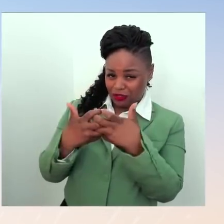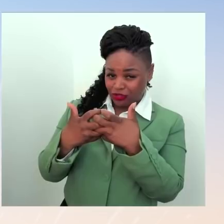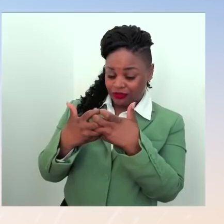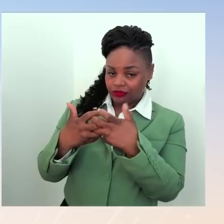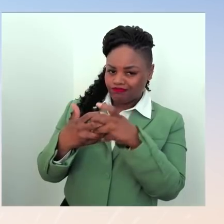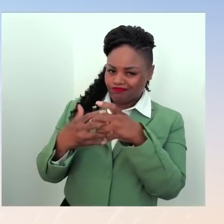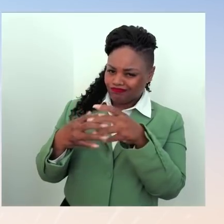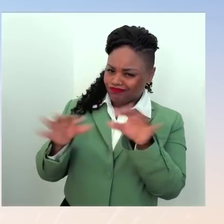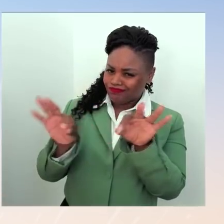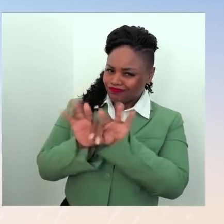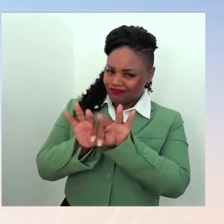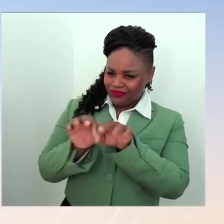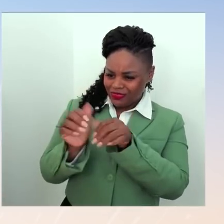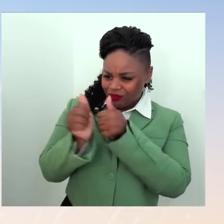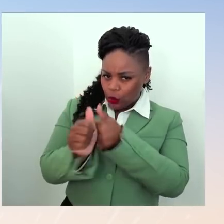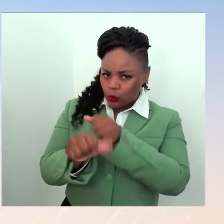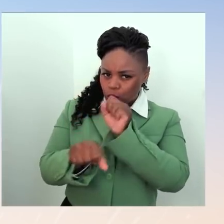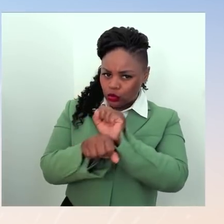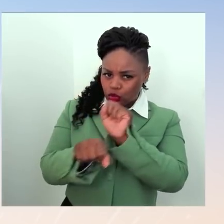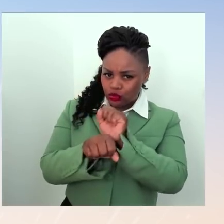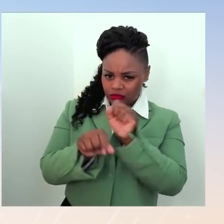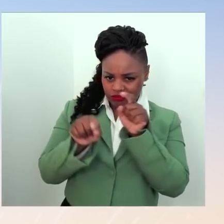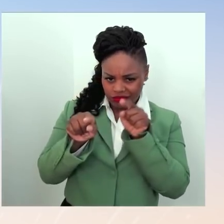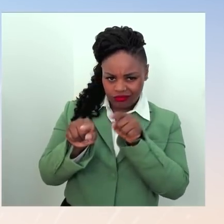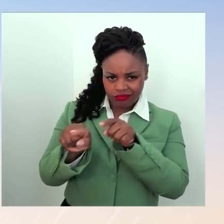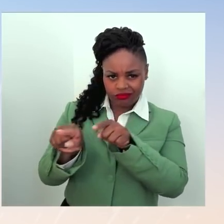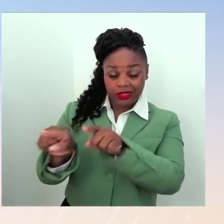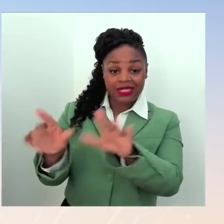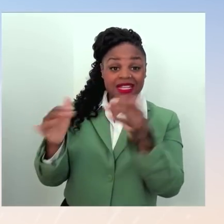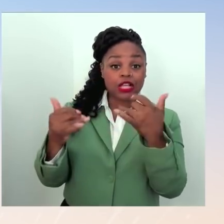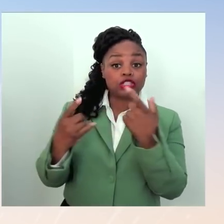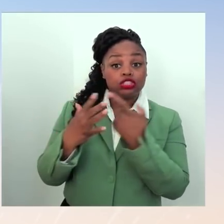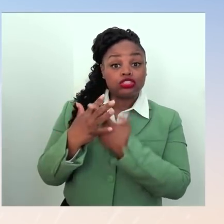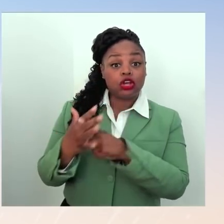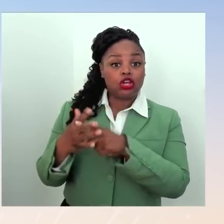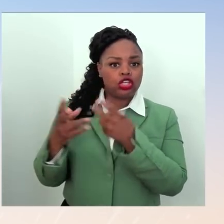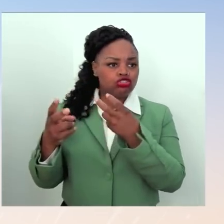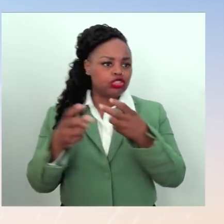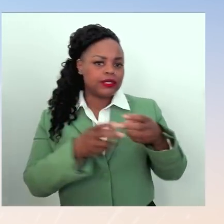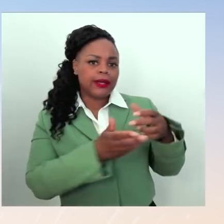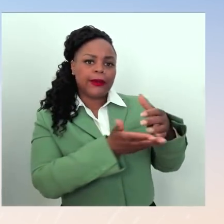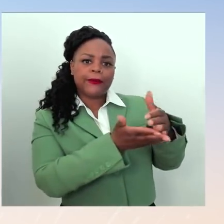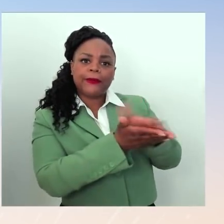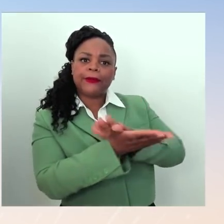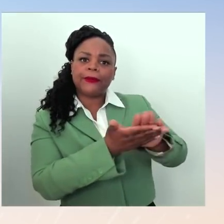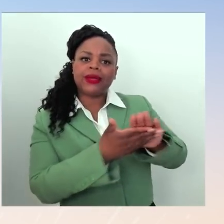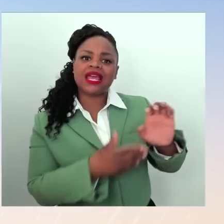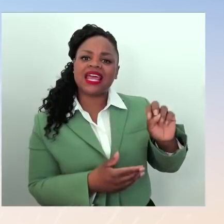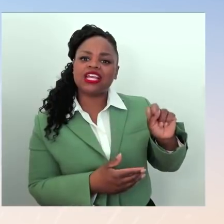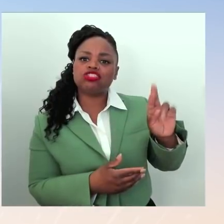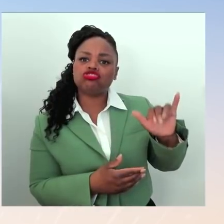We are one of the largest producers with a strong domestic oil and gas industry. We have actually produced more oil;